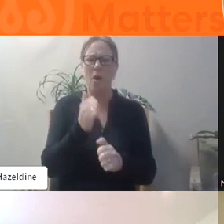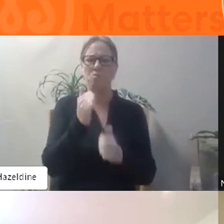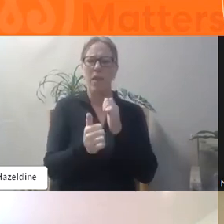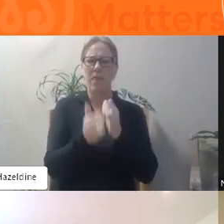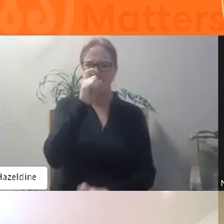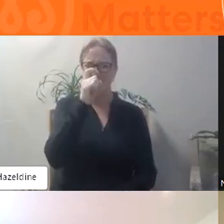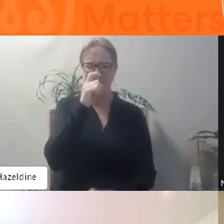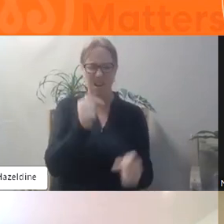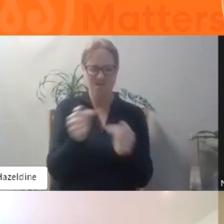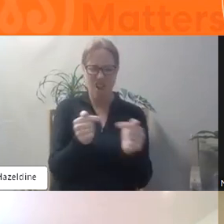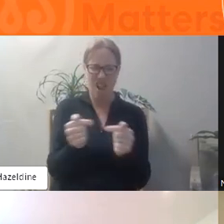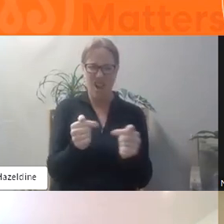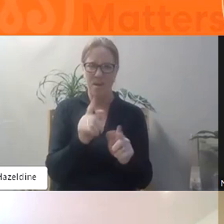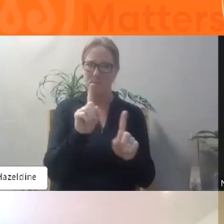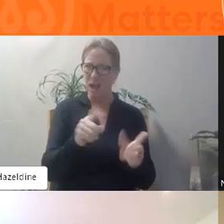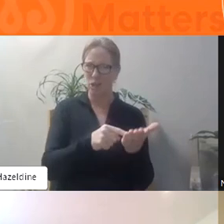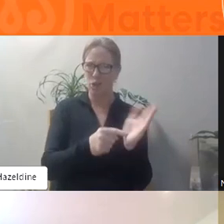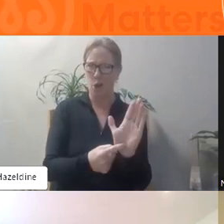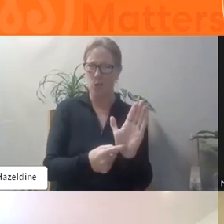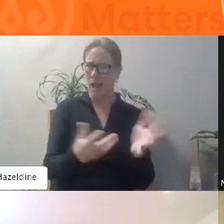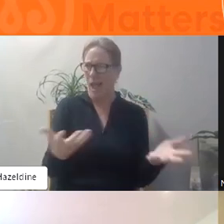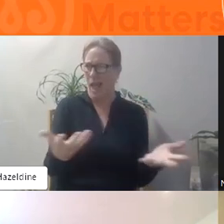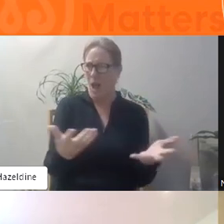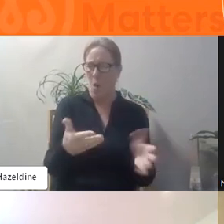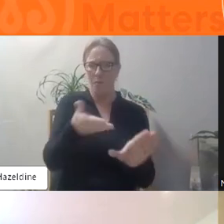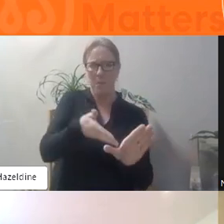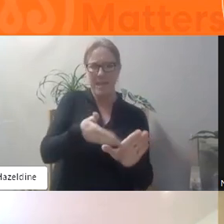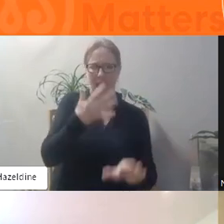However, it also shows how I, from a young age, subscribed to the